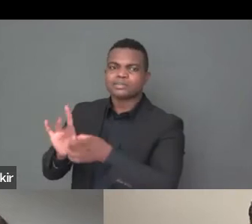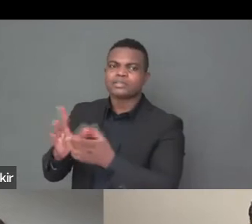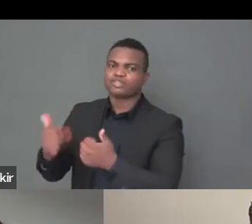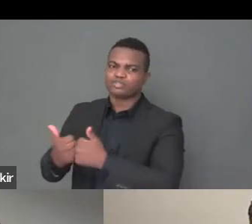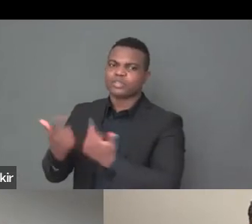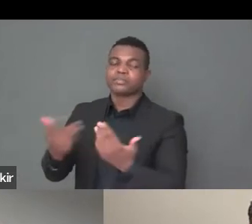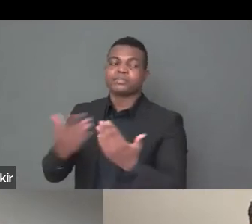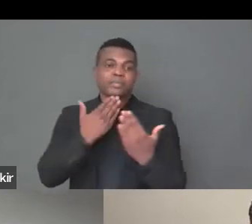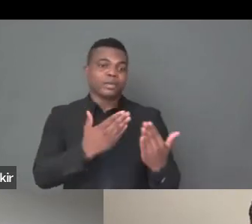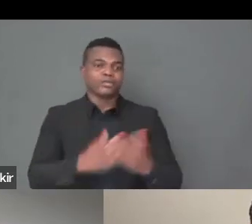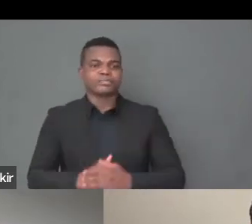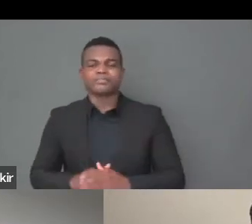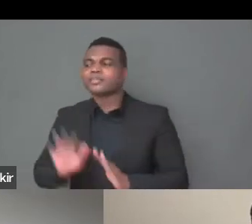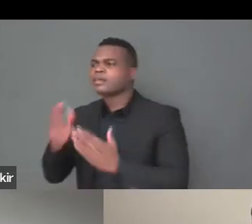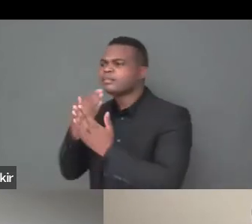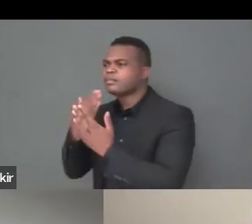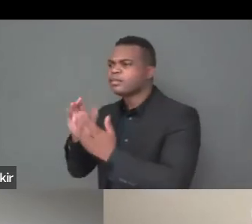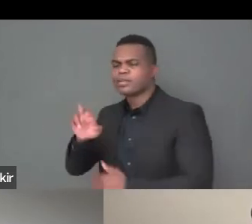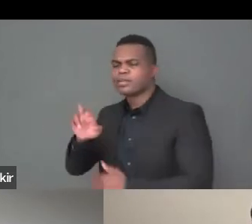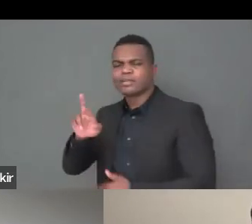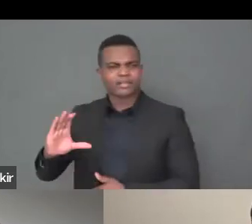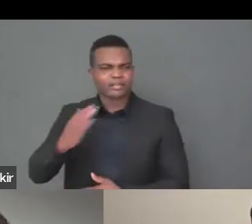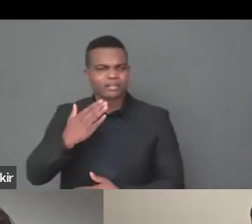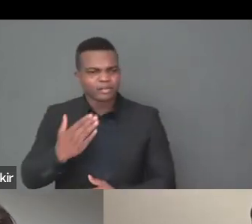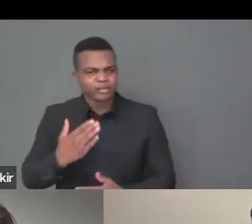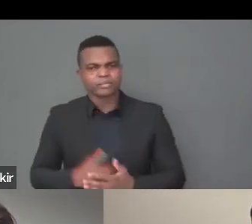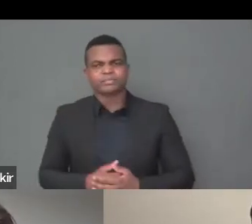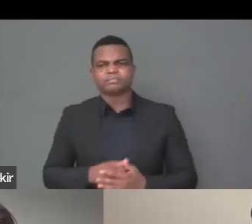Eric Ngondi: The next challenge to talk about is funding for.